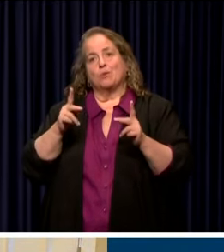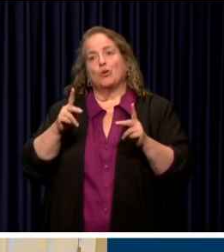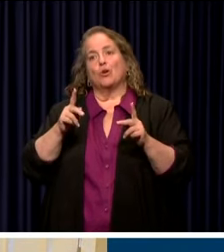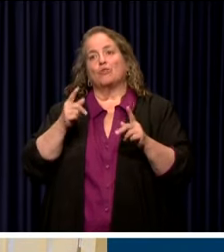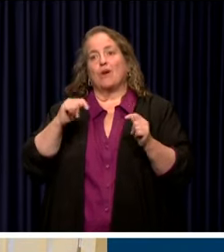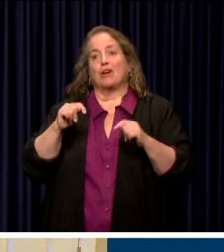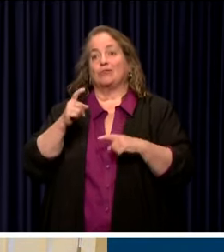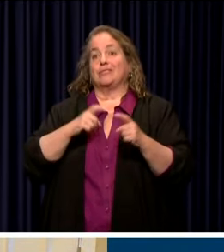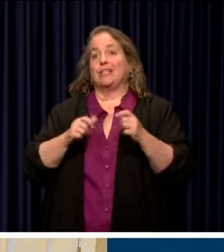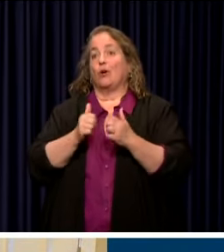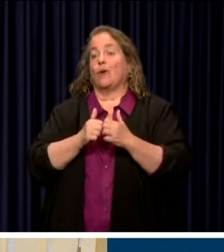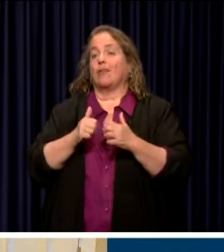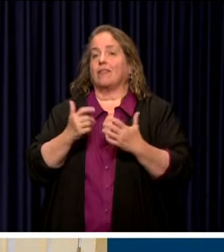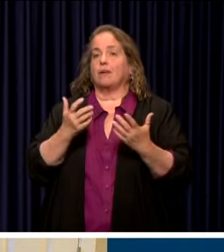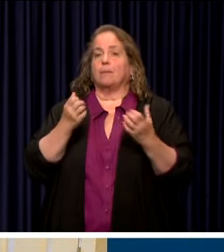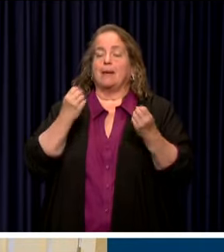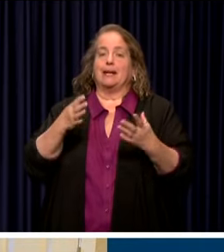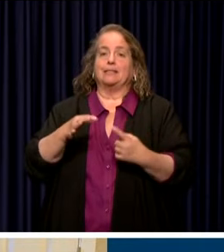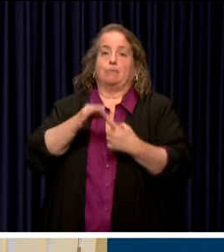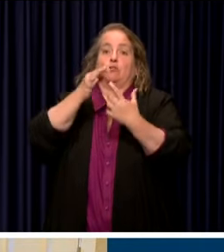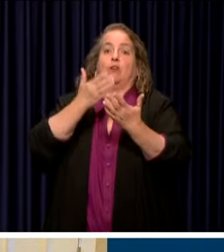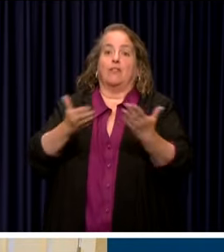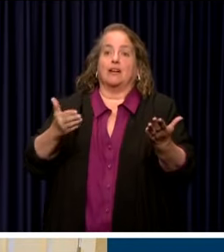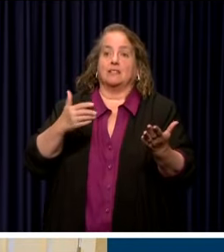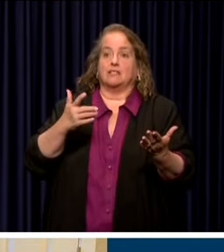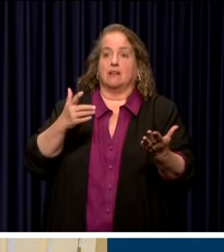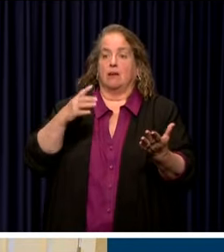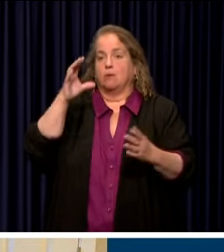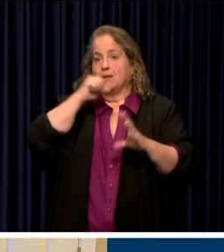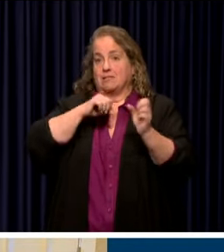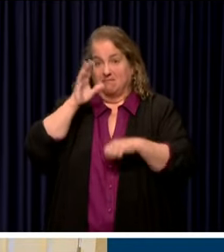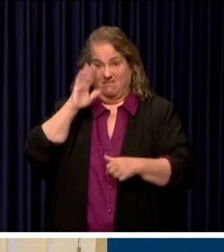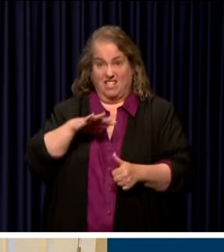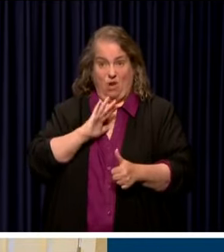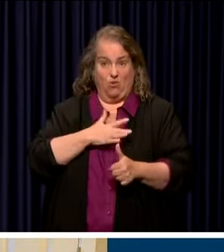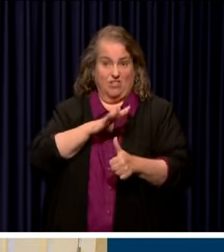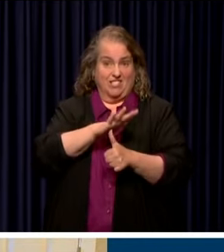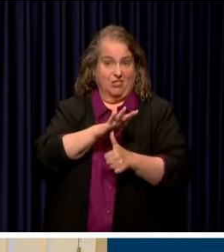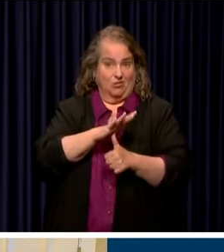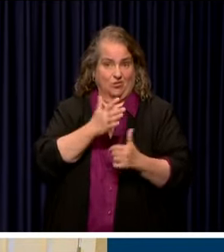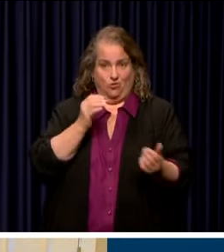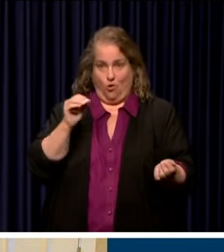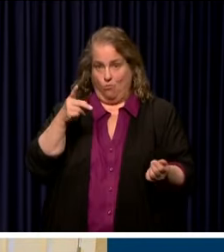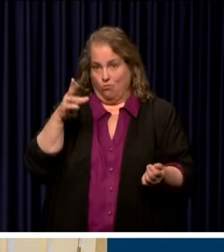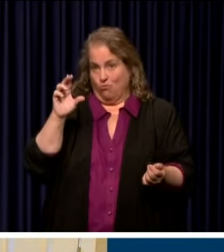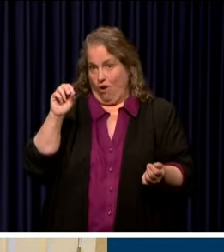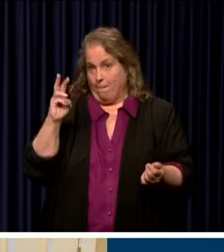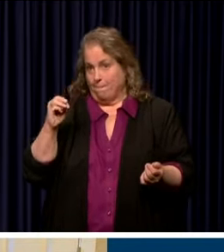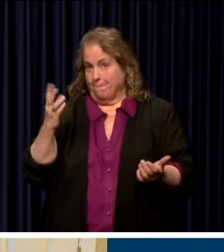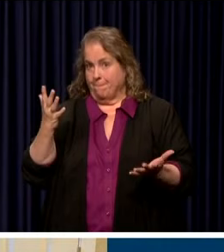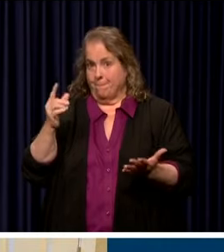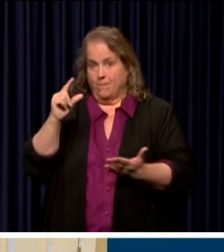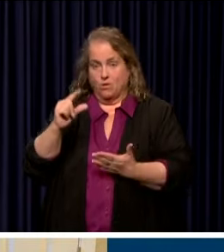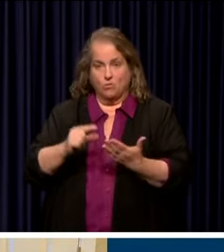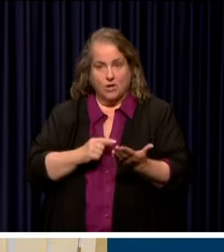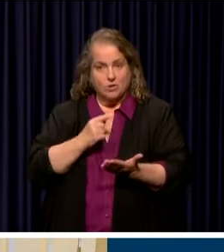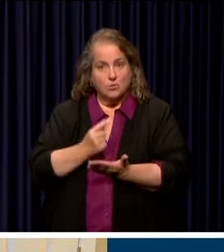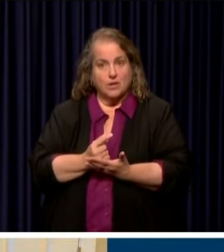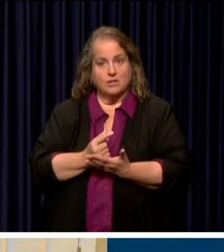COURTHOUSE. IT'S LIT UP GRAVES COUNTY, ALL WESTERN KENTUCKY HAS BEEN HIT REALLY, REALLY HARD AND ARE